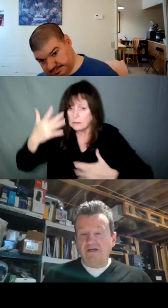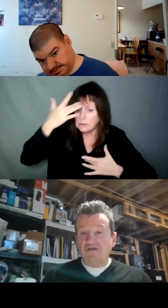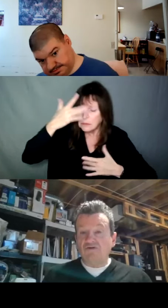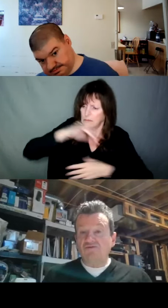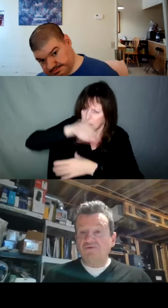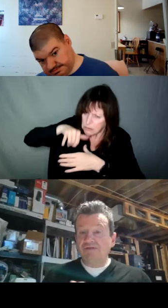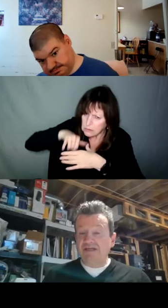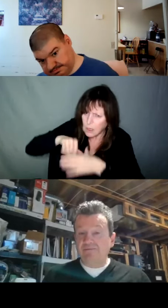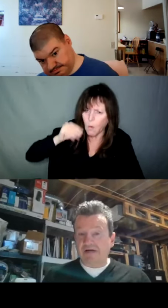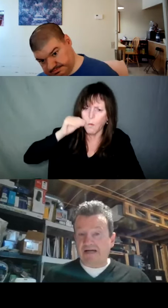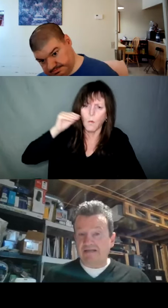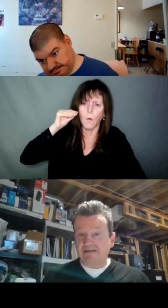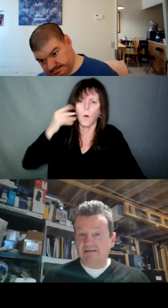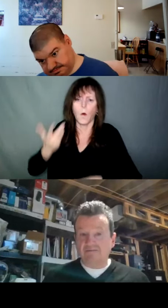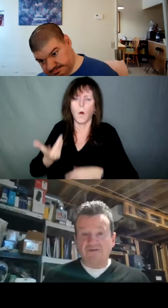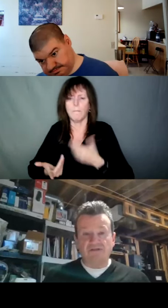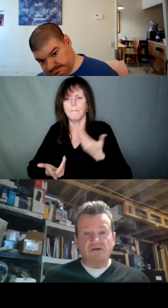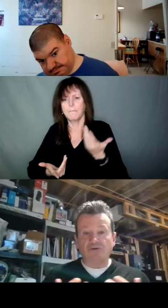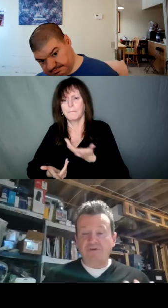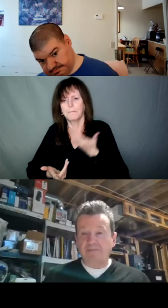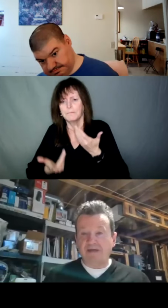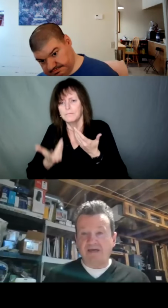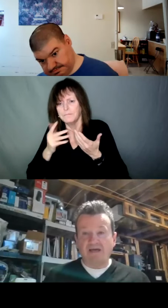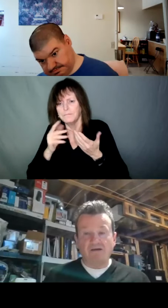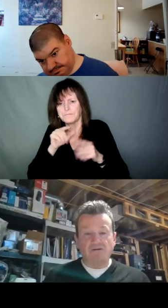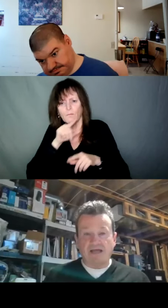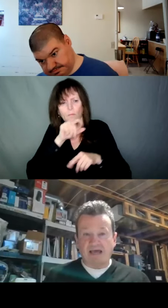Good hand hygiene , stay 6 feet apart